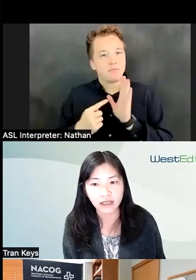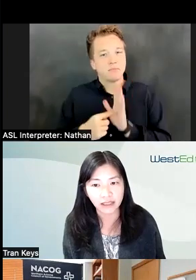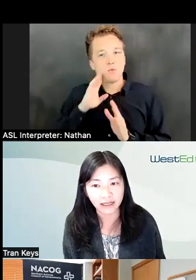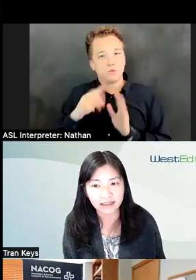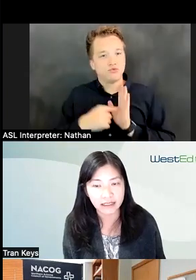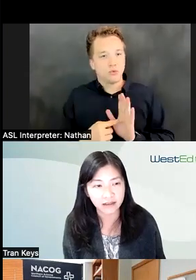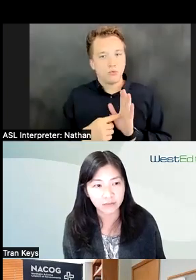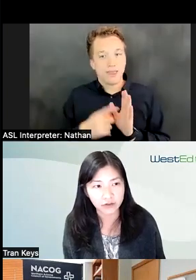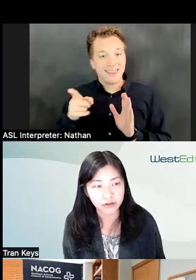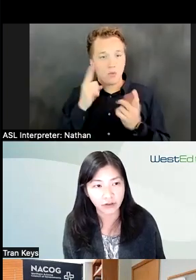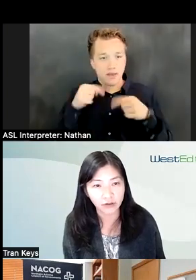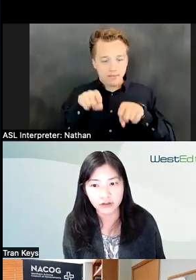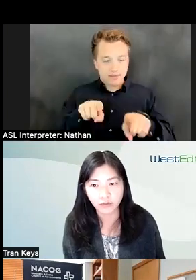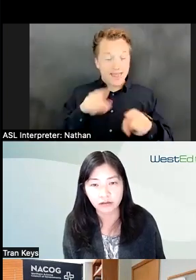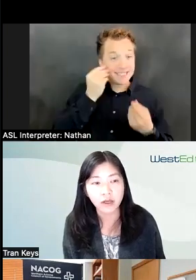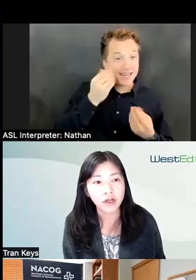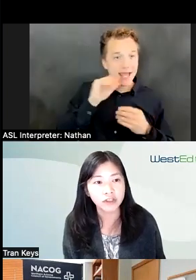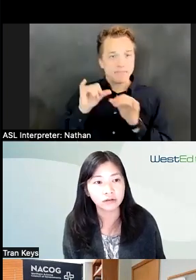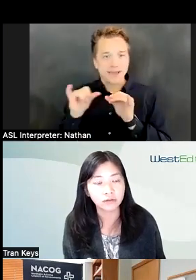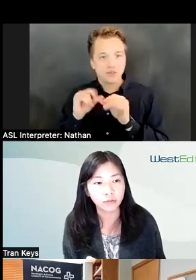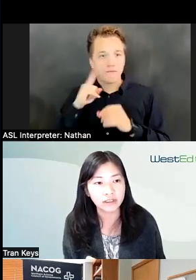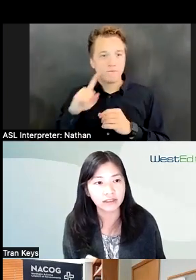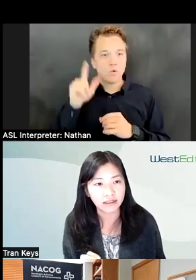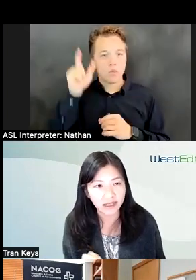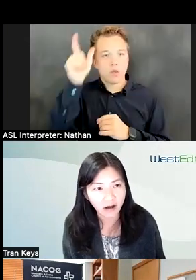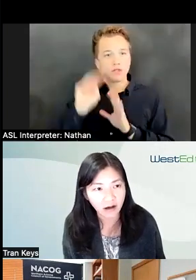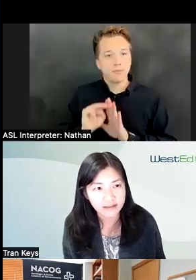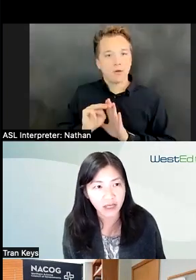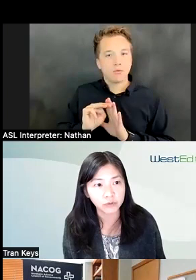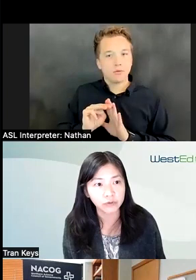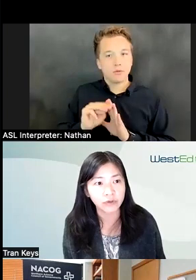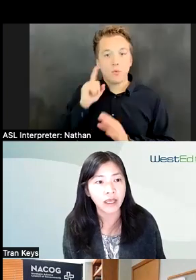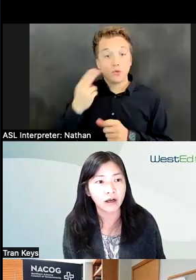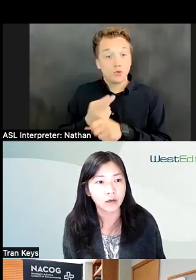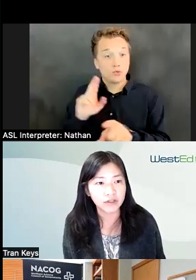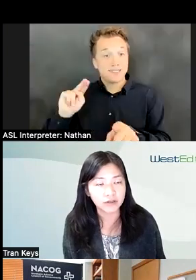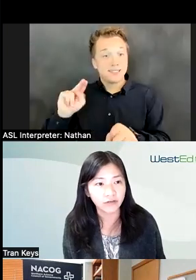aligning data and measures to the logic model—she'll bring in the NACOG example, which is from